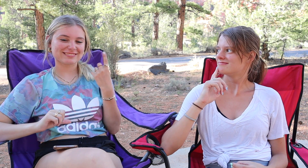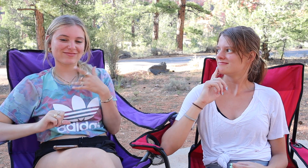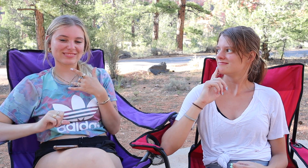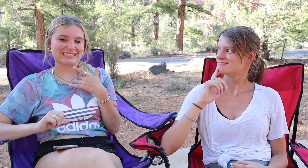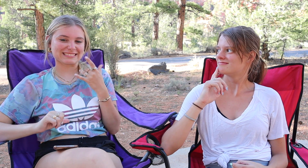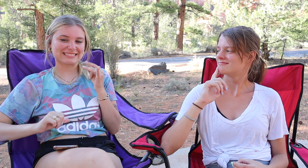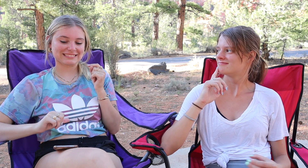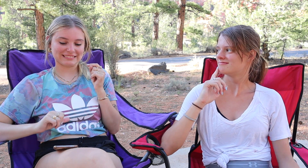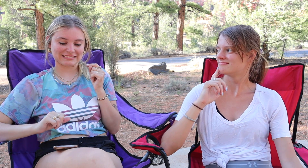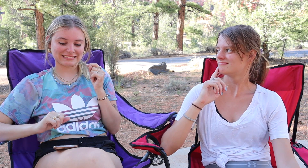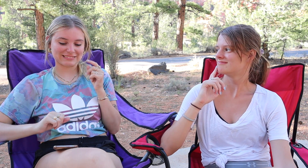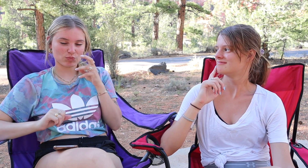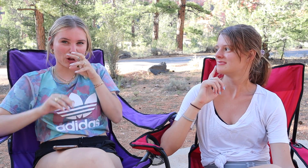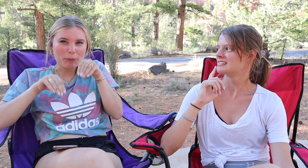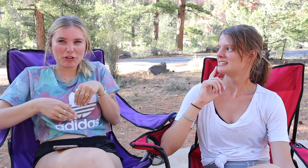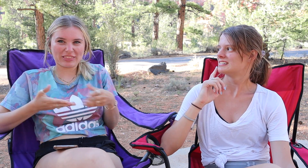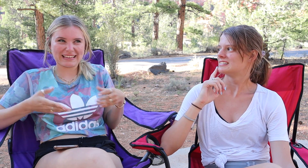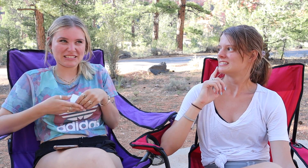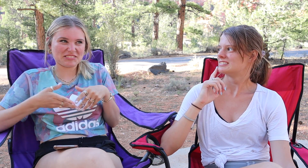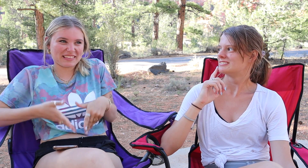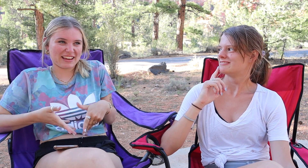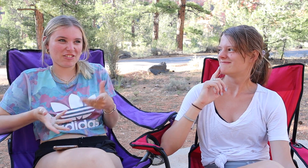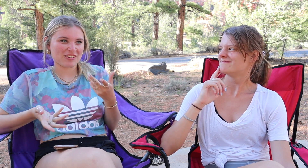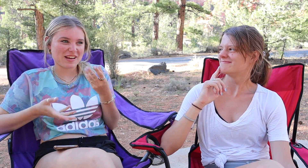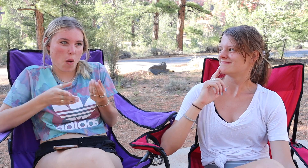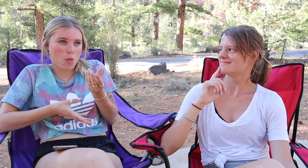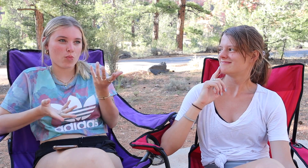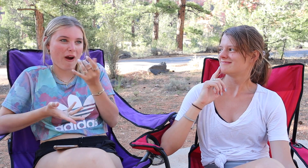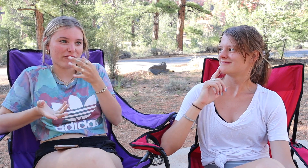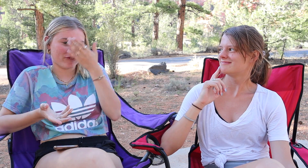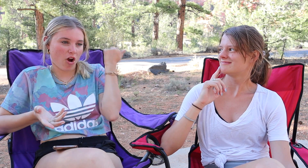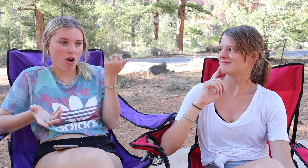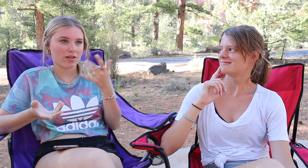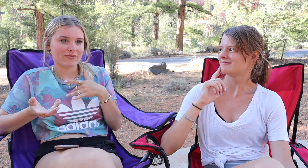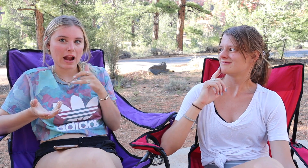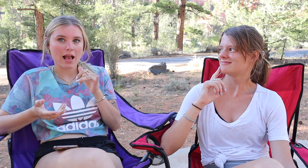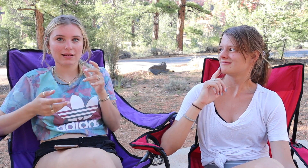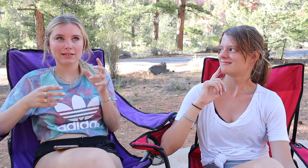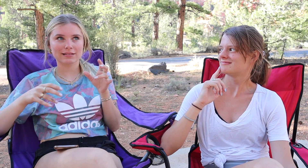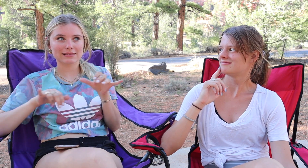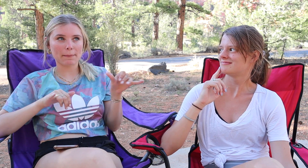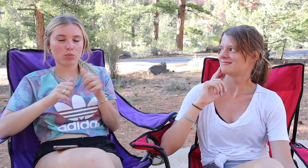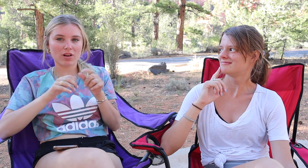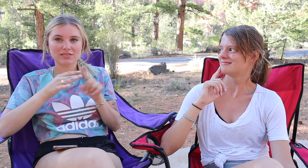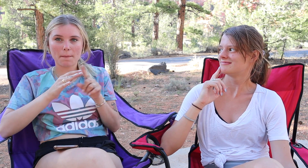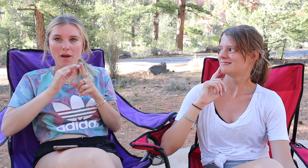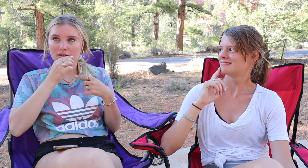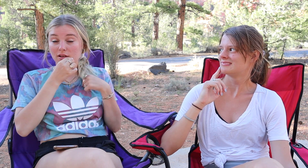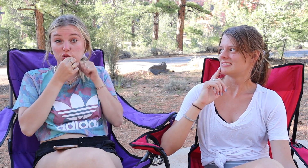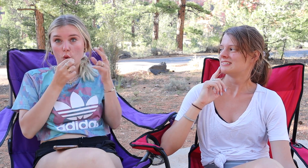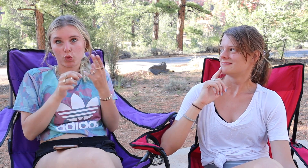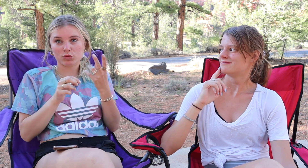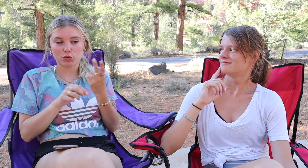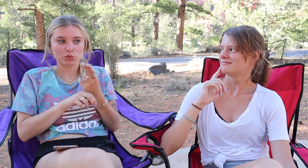I think it is weird to put inside then it blossoms inside it is just so weird what if you forget about it and it is the same as tampons I don't use tampons